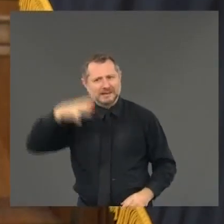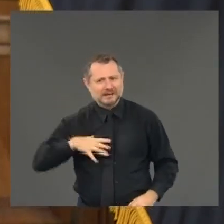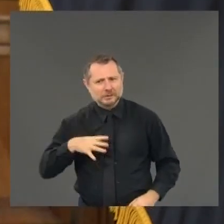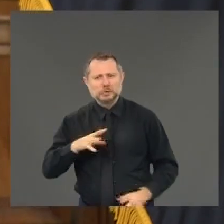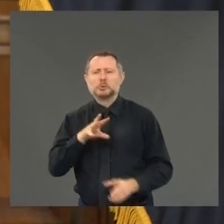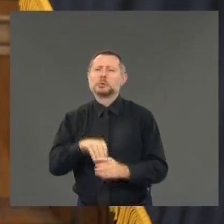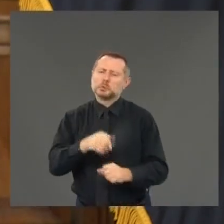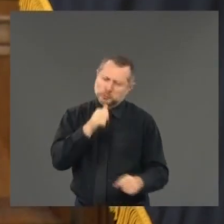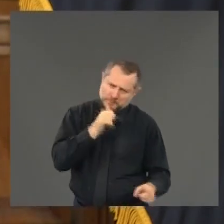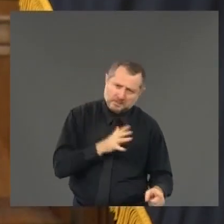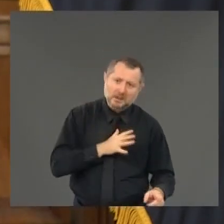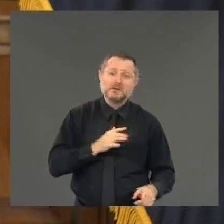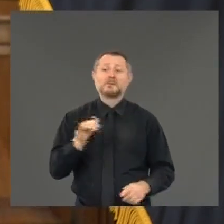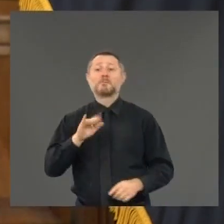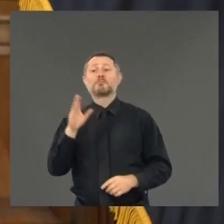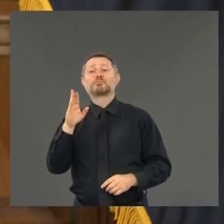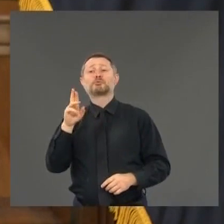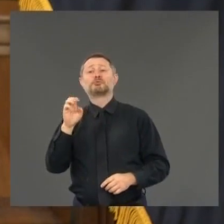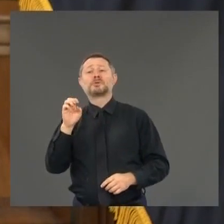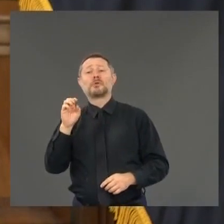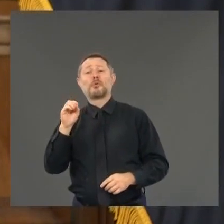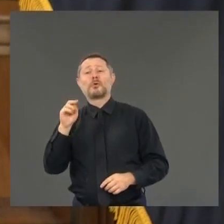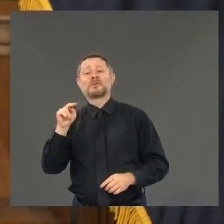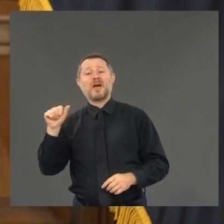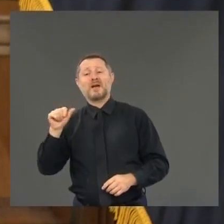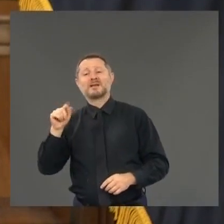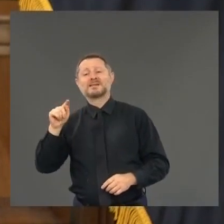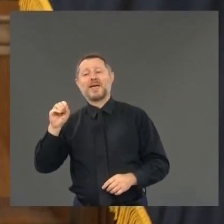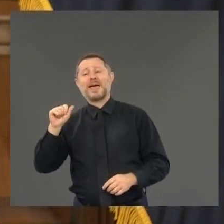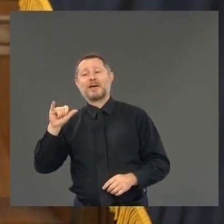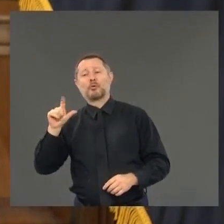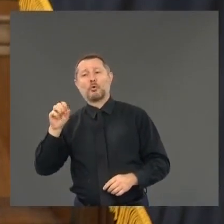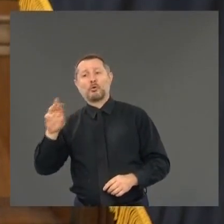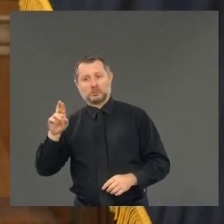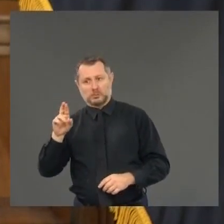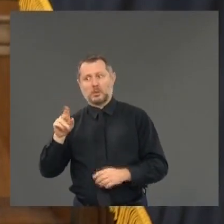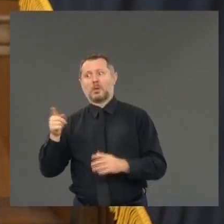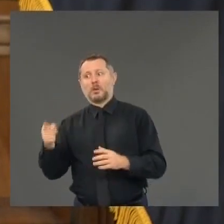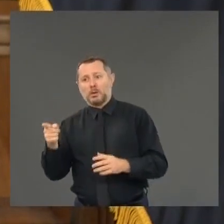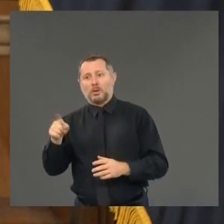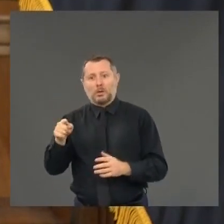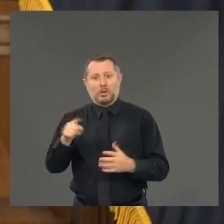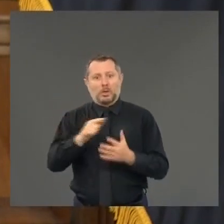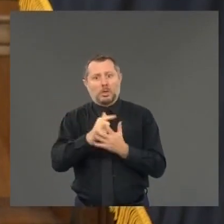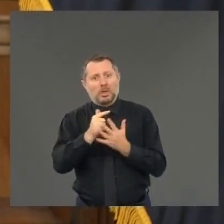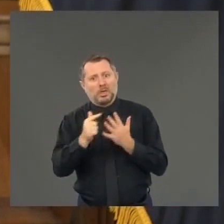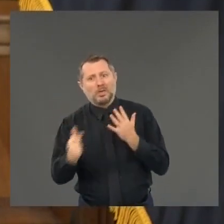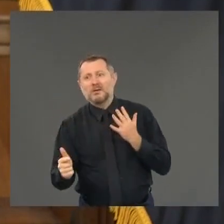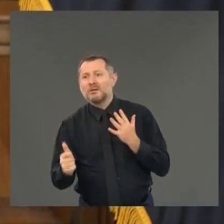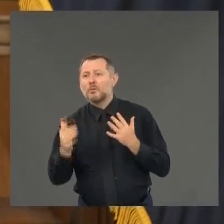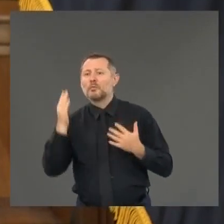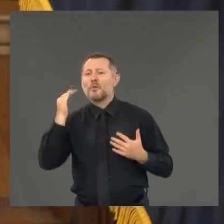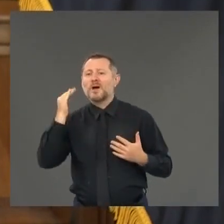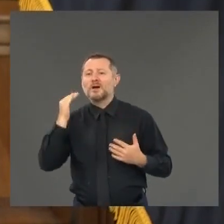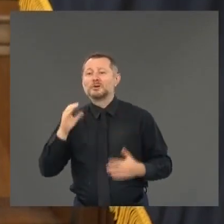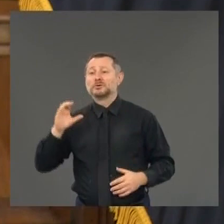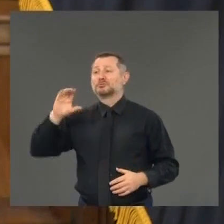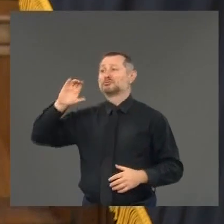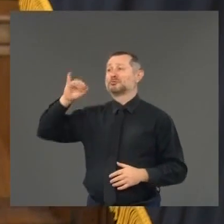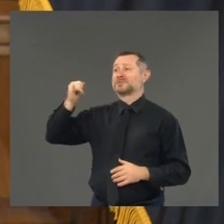KILLING OF AFRICAN-AMERICANS PRIMARILY MEN, BUT WOMEN ALSO. BREONNA TAYLOR THAT GOES ON AND